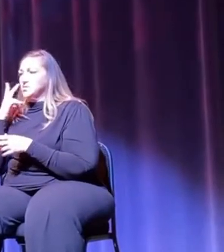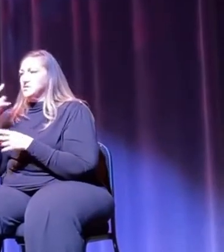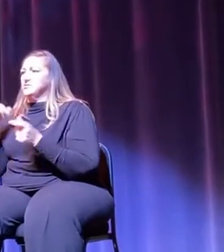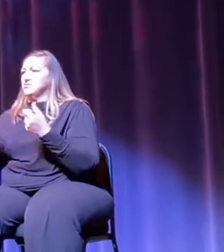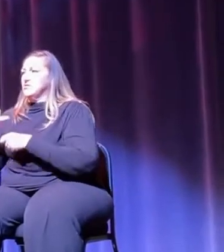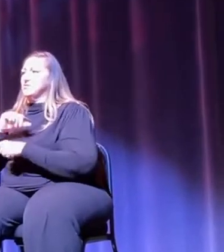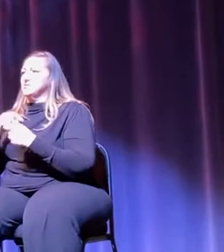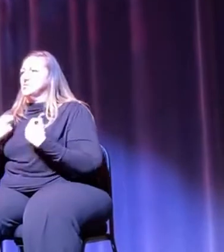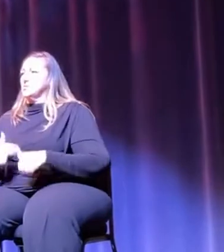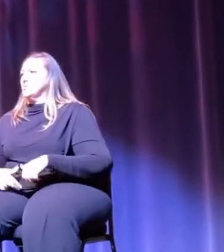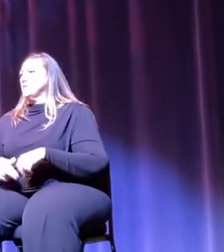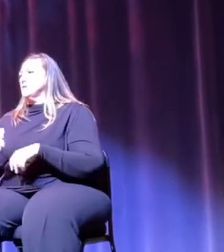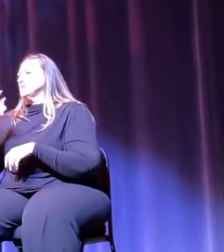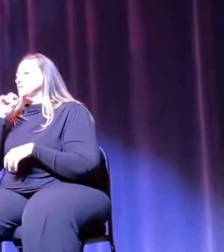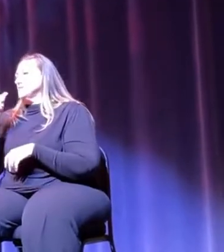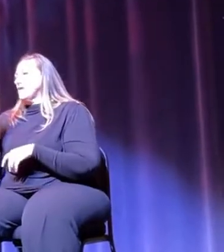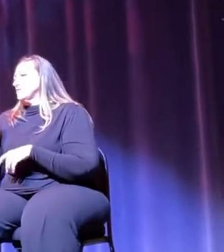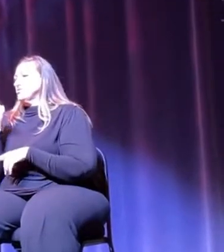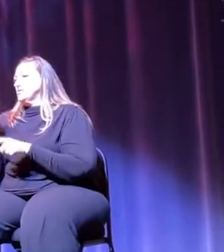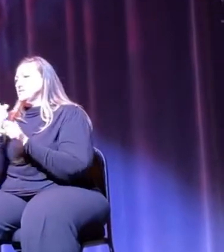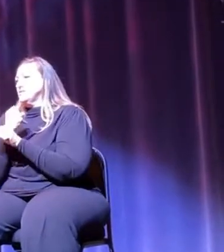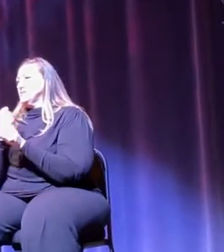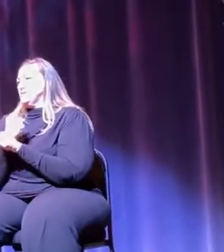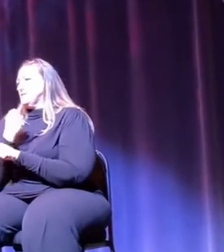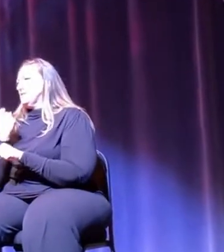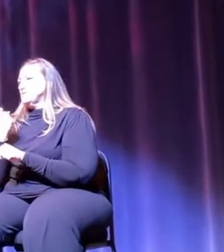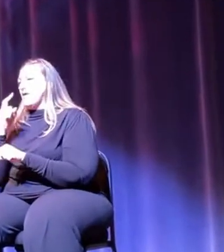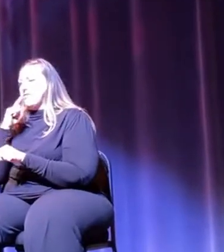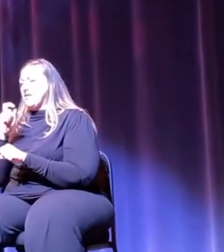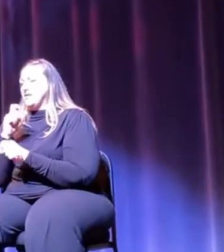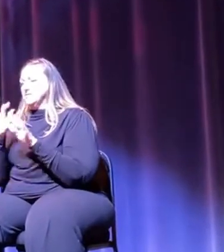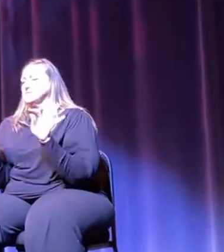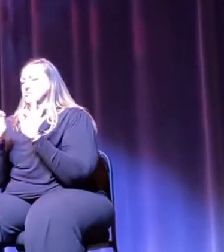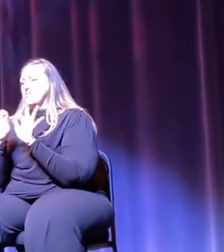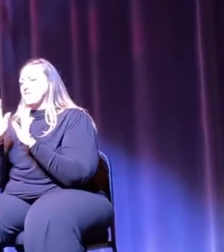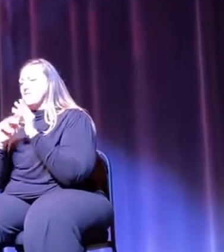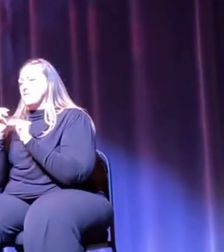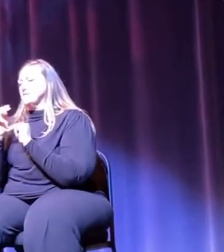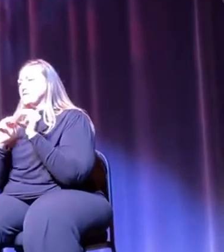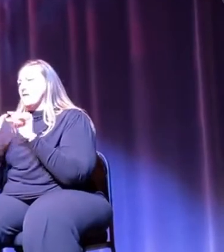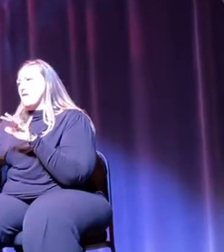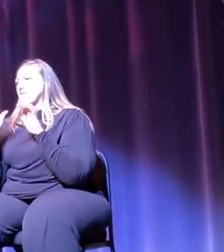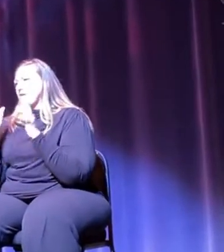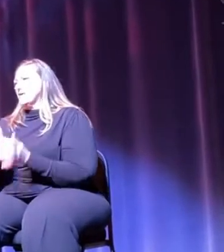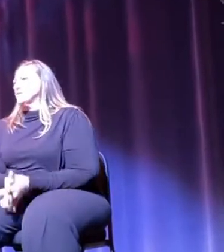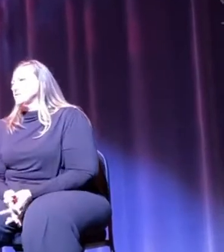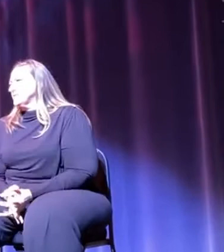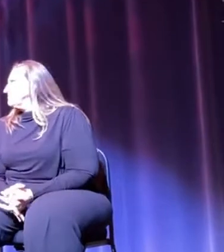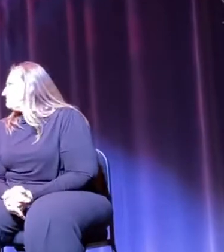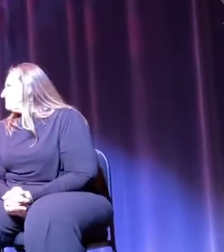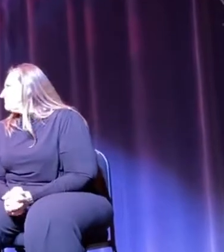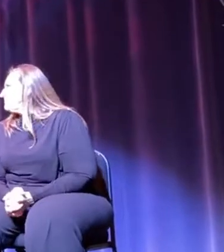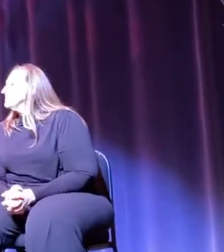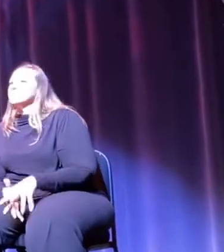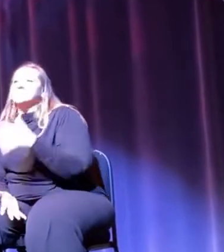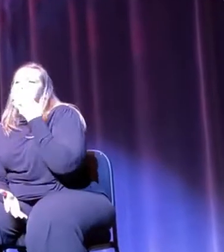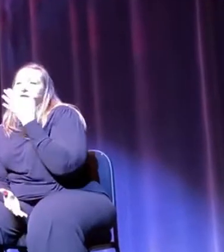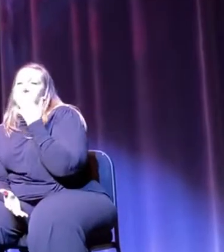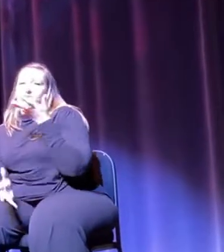rather than just seeing each other as statistics is I think absolutely crucial for building that kind of audience. [Peter] Thank you.